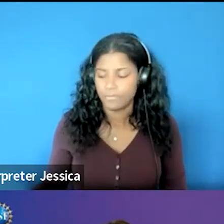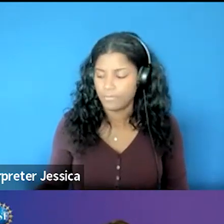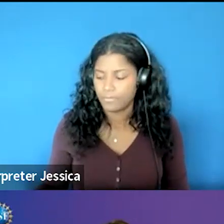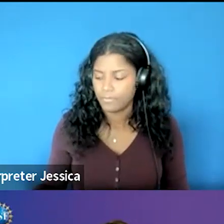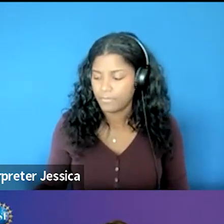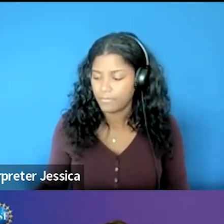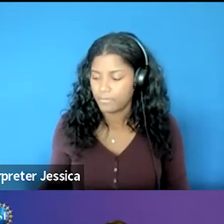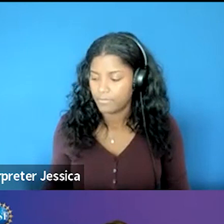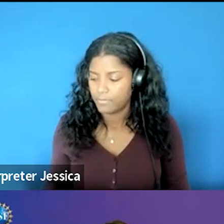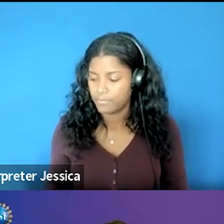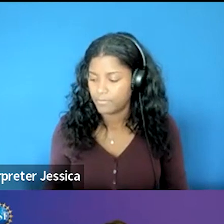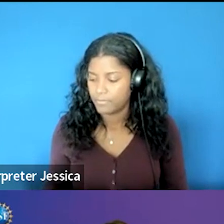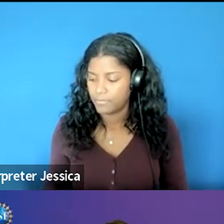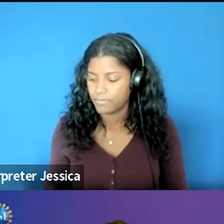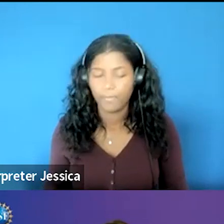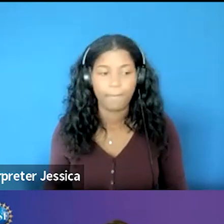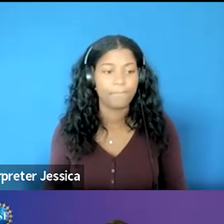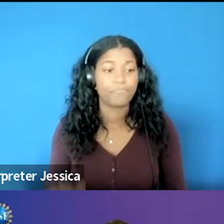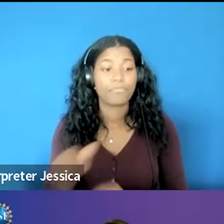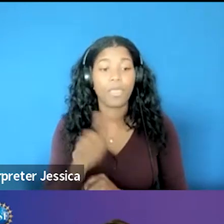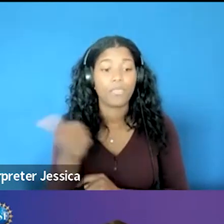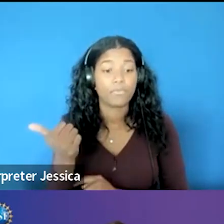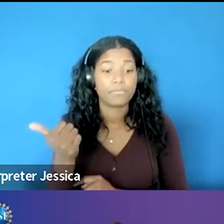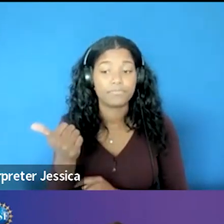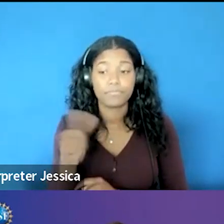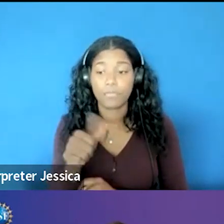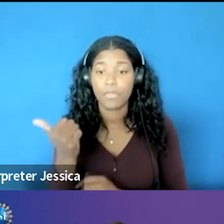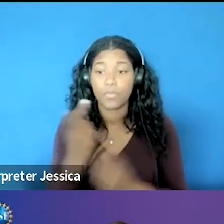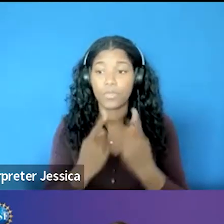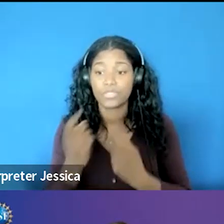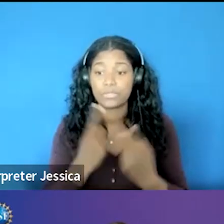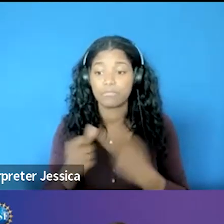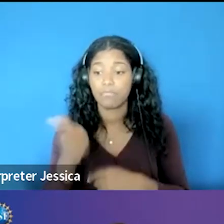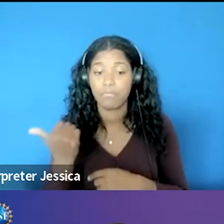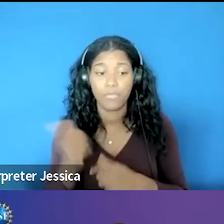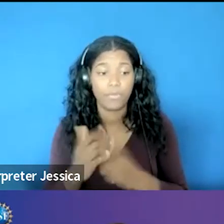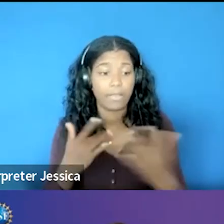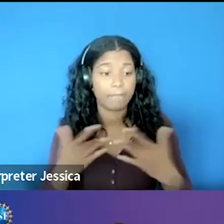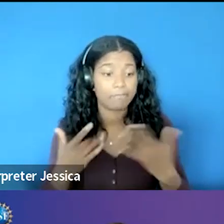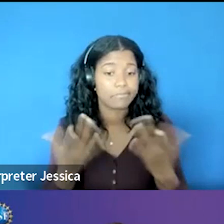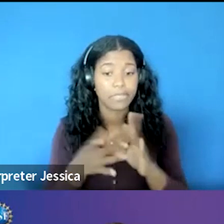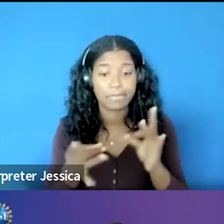Okay. So anything else, any other questions, any other comments you all want to make